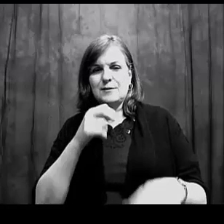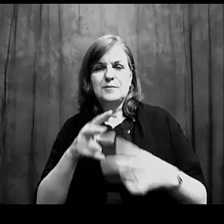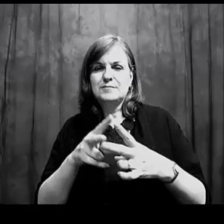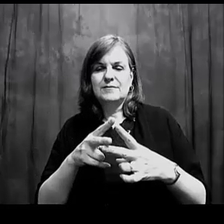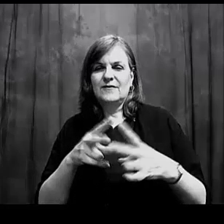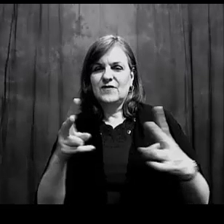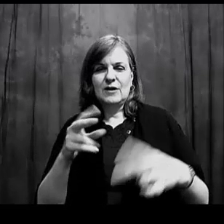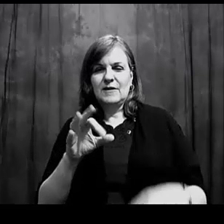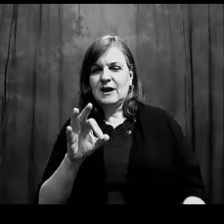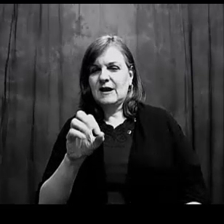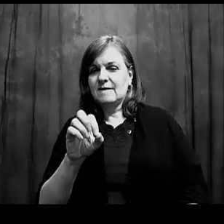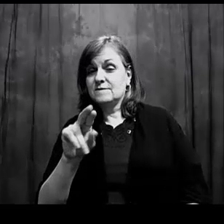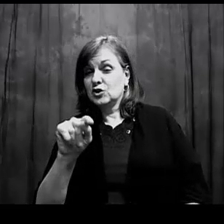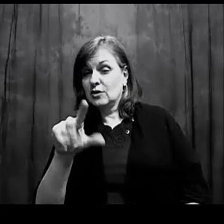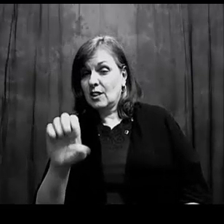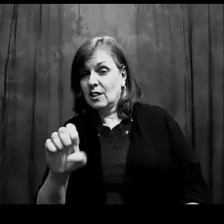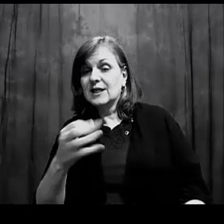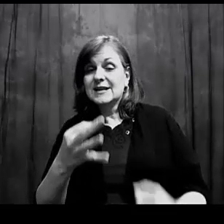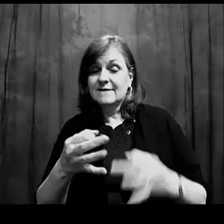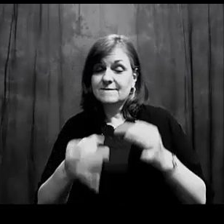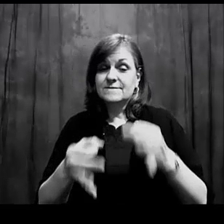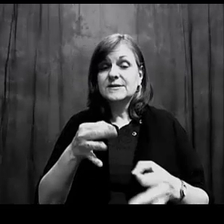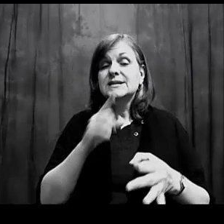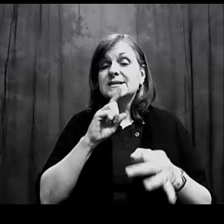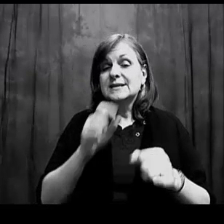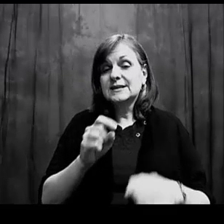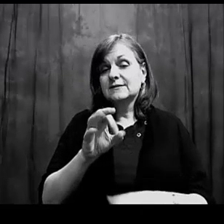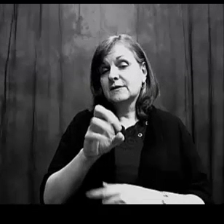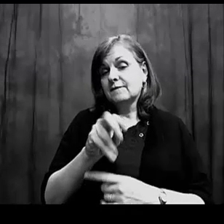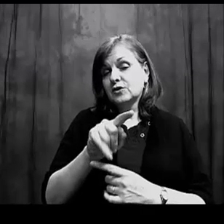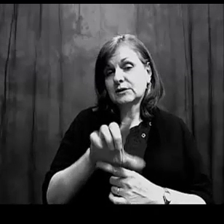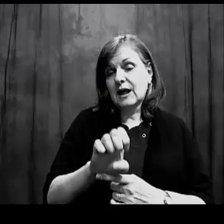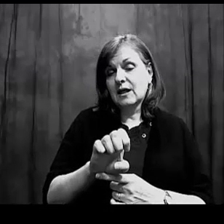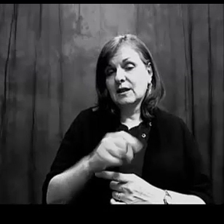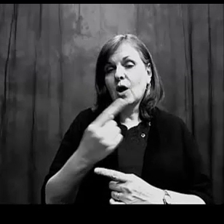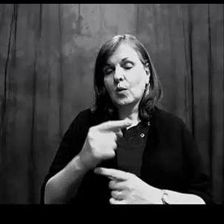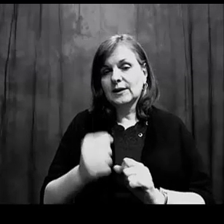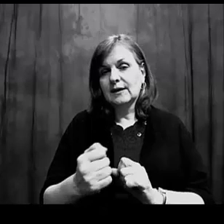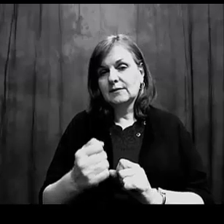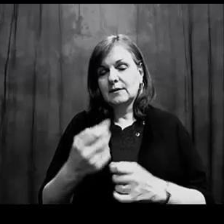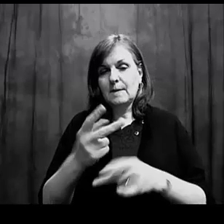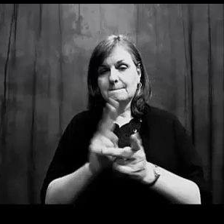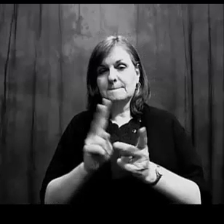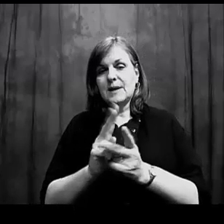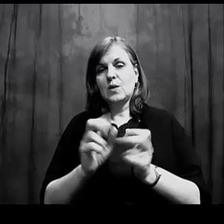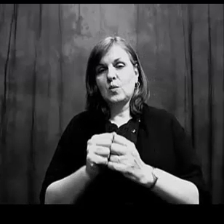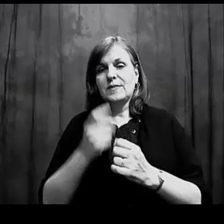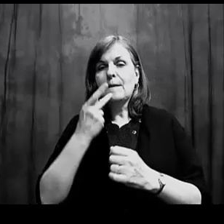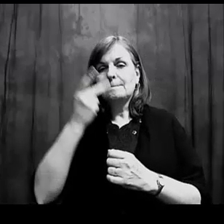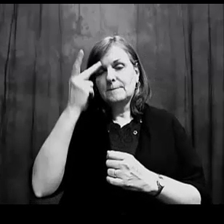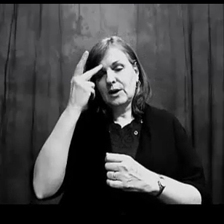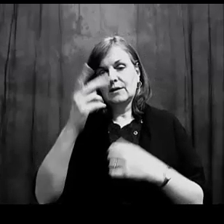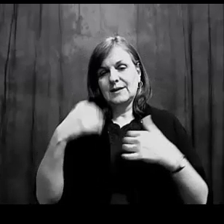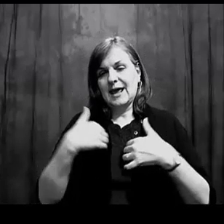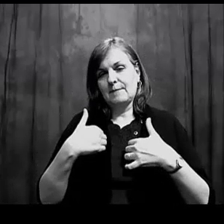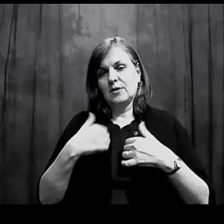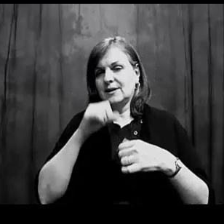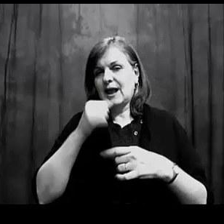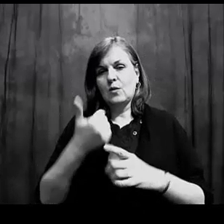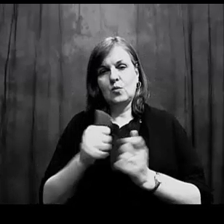highly fertile and if it is fertile at all it is only going to be fertile with a parental strain not with itself